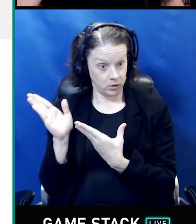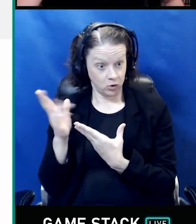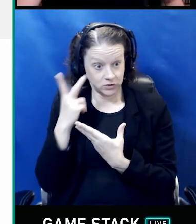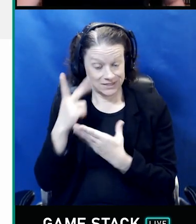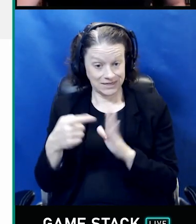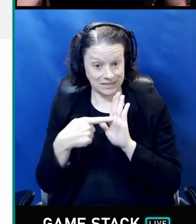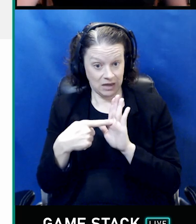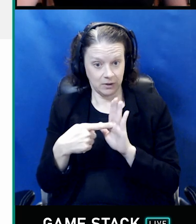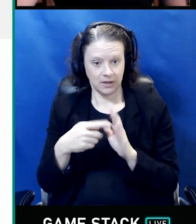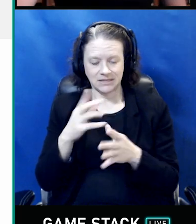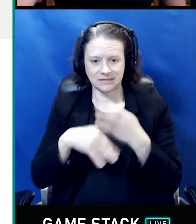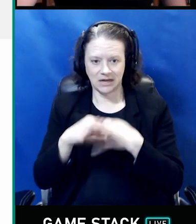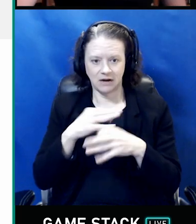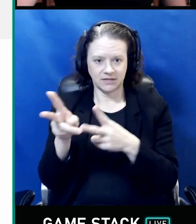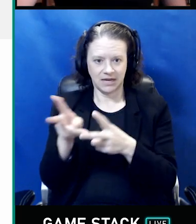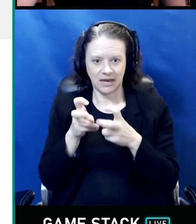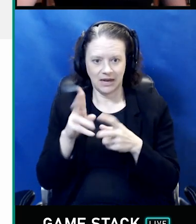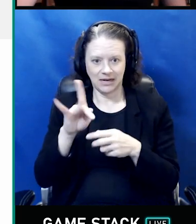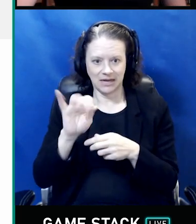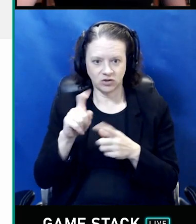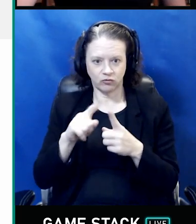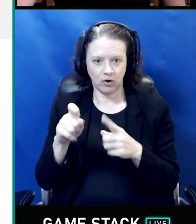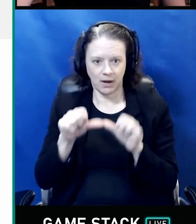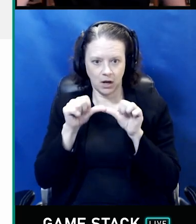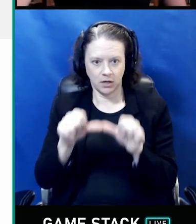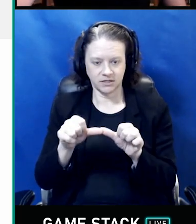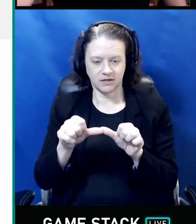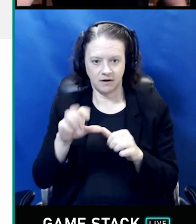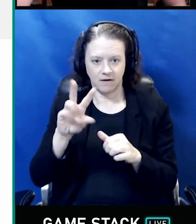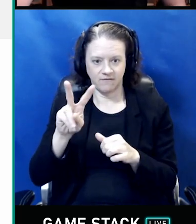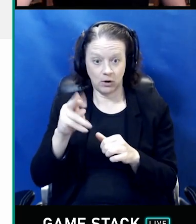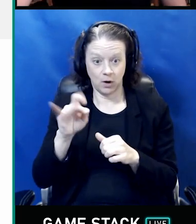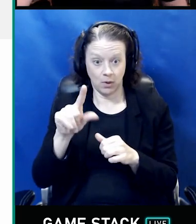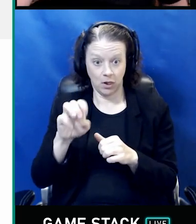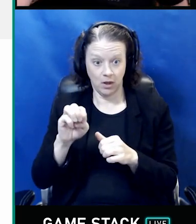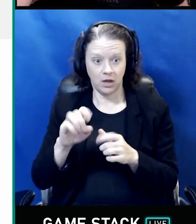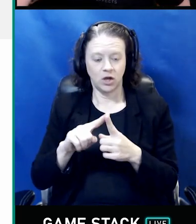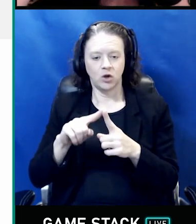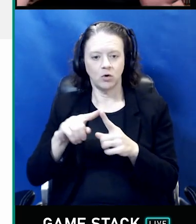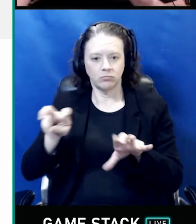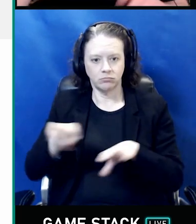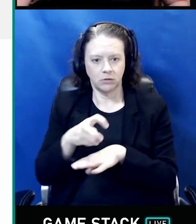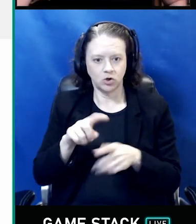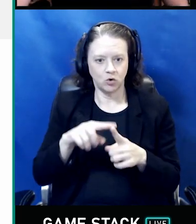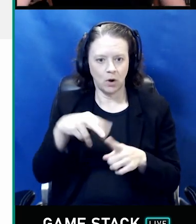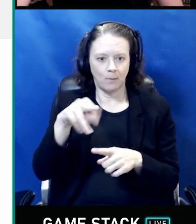the index from a constant variable, we're taking it from a parameter to main, which is always going to be nonuniform,